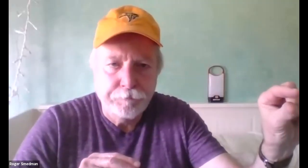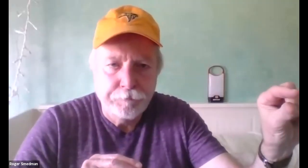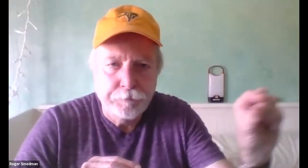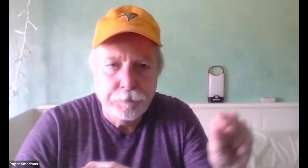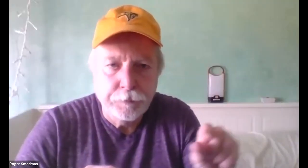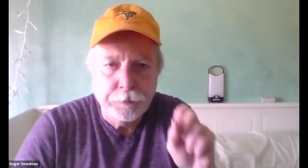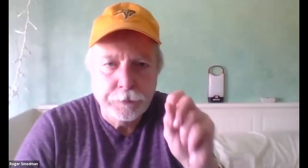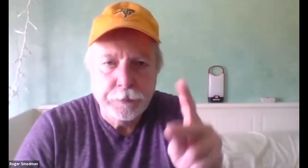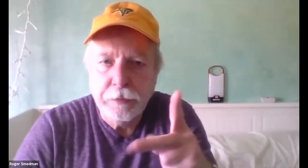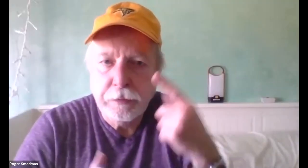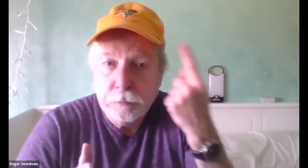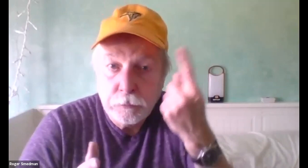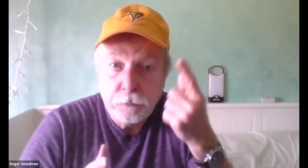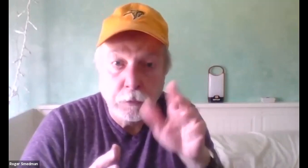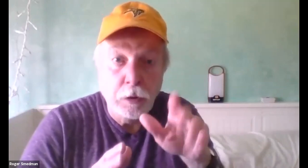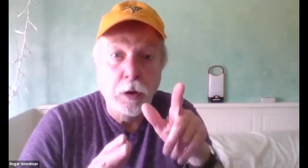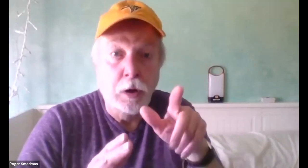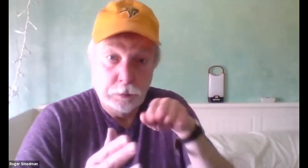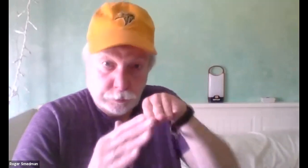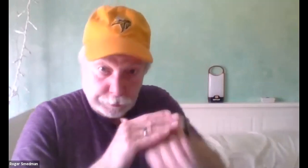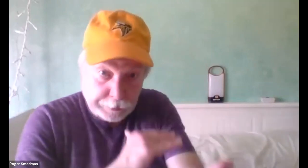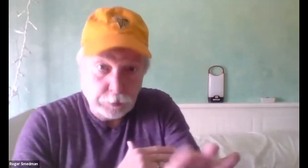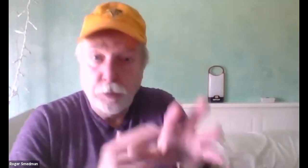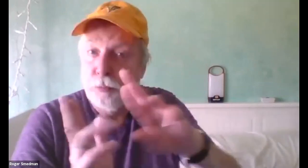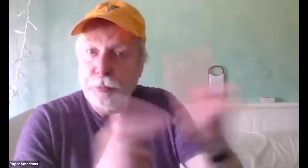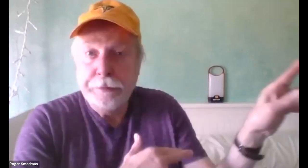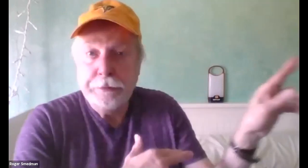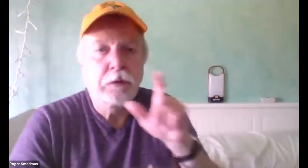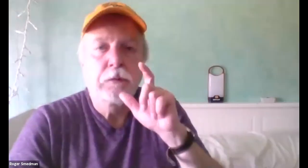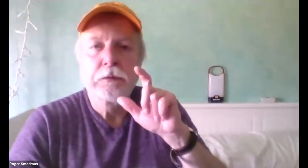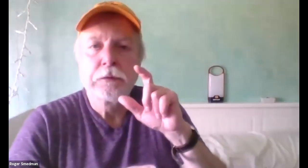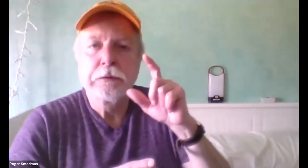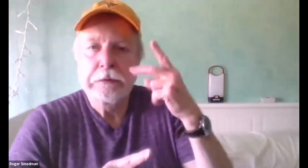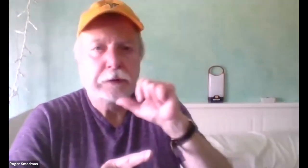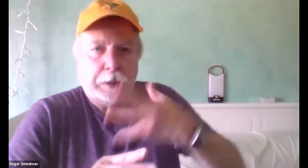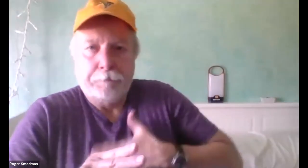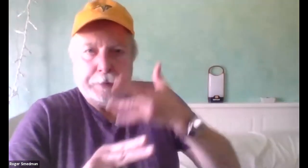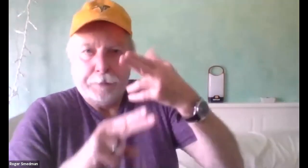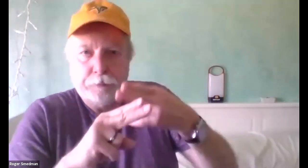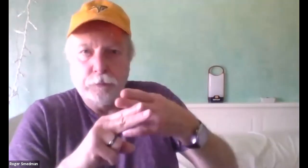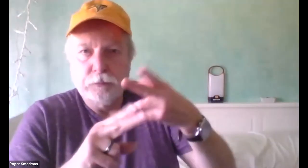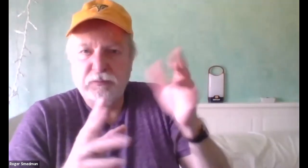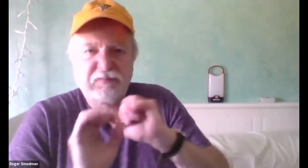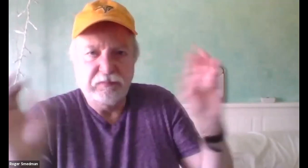Roger, you had a question?